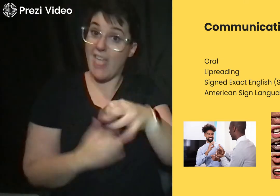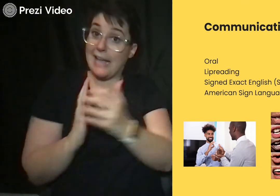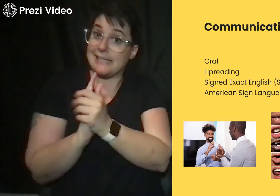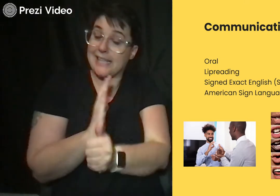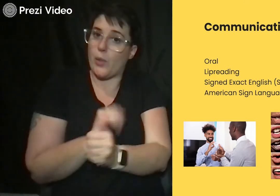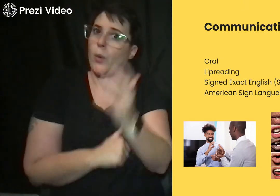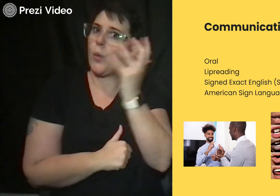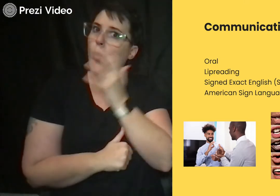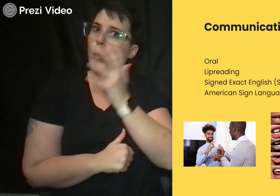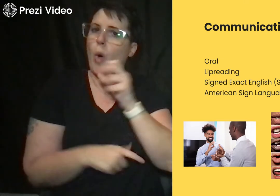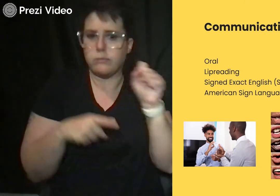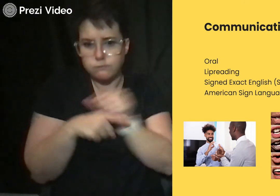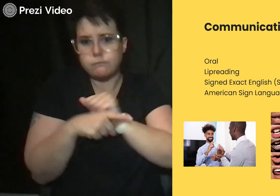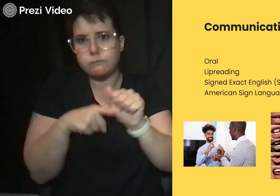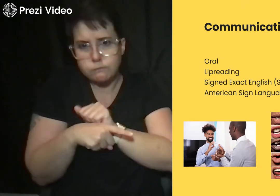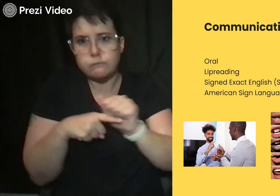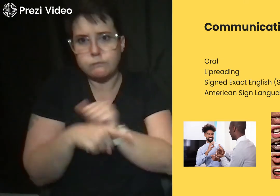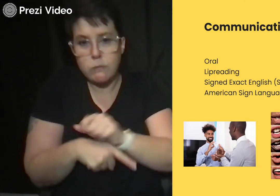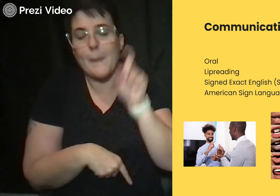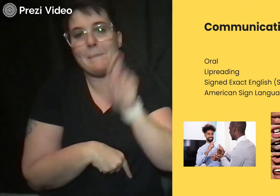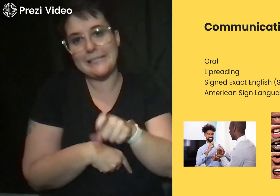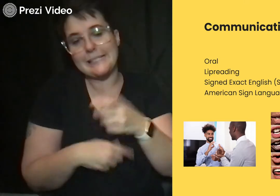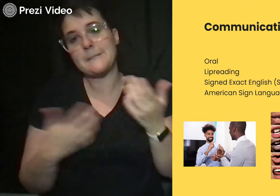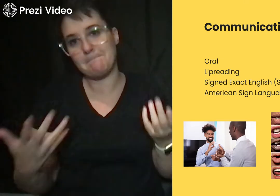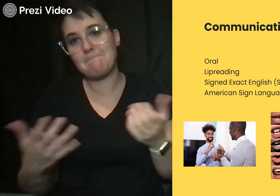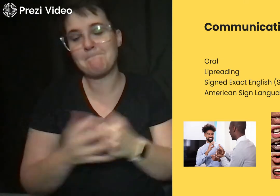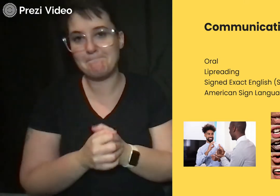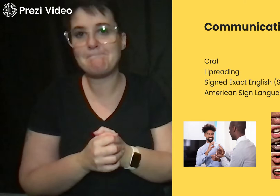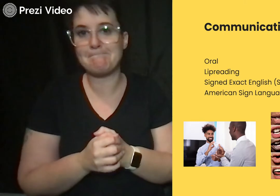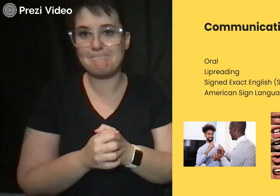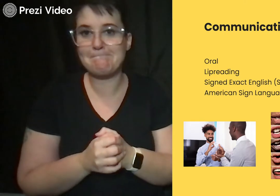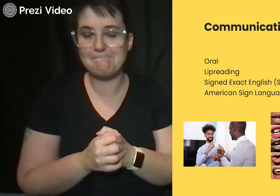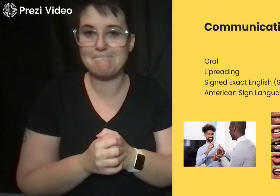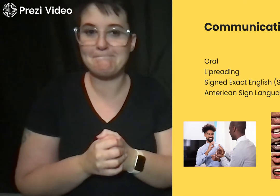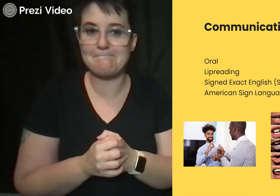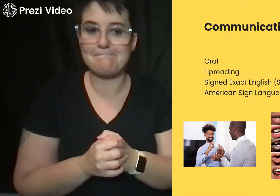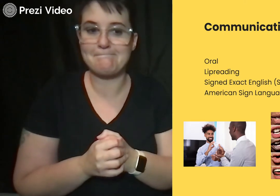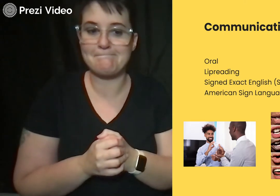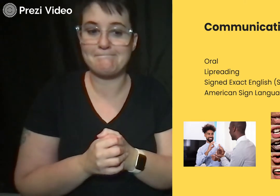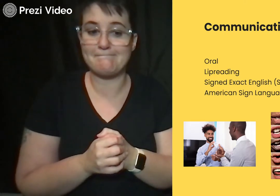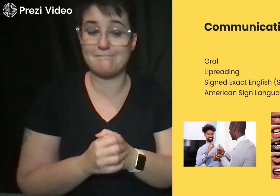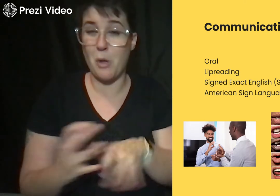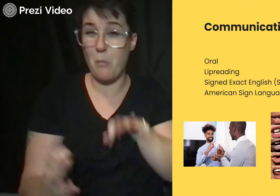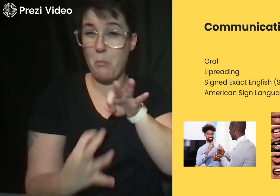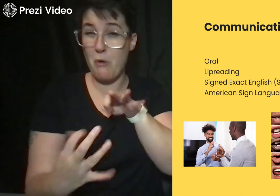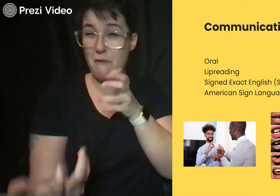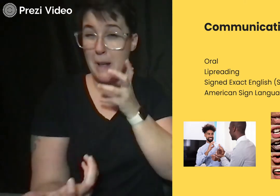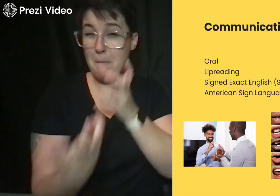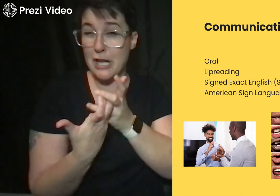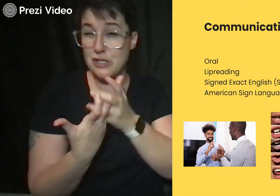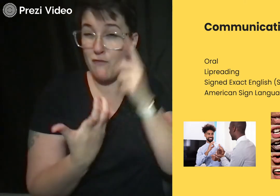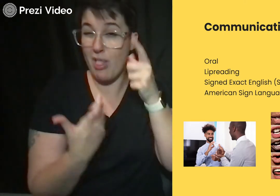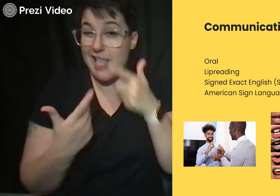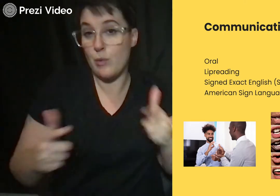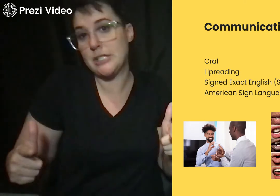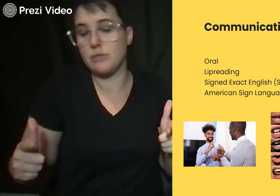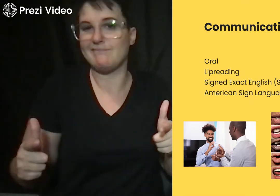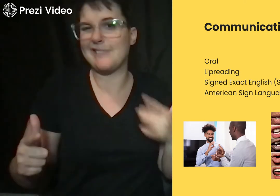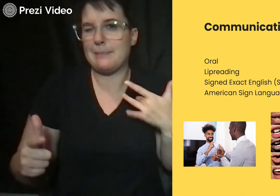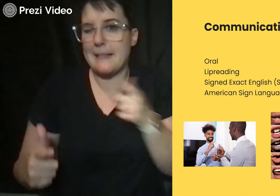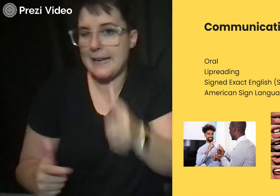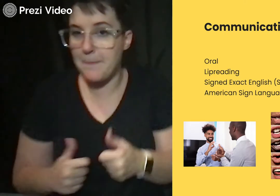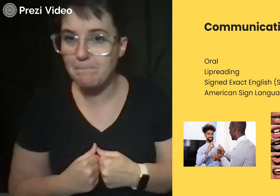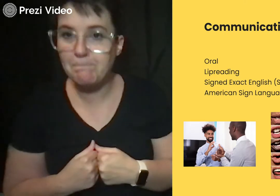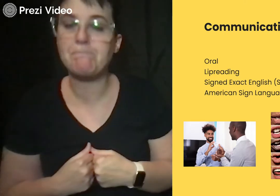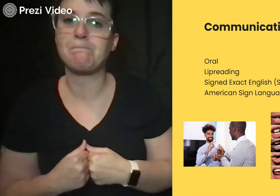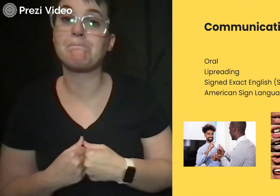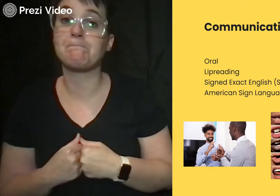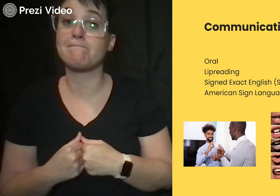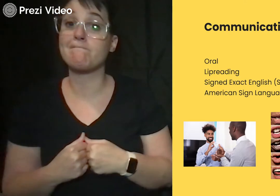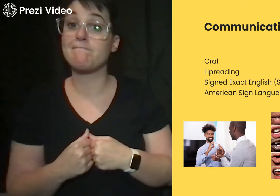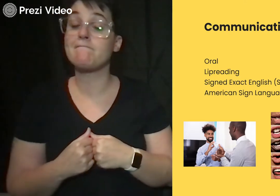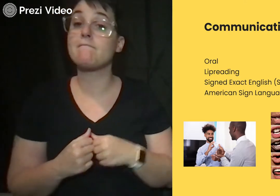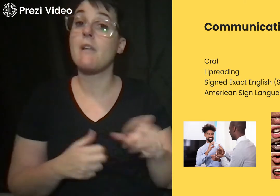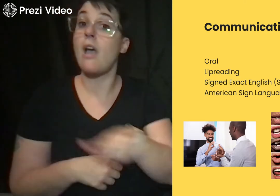So that skill requires a lot of practice and even then isn’t usually a perfect match.